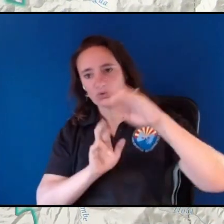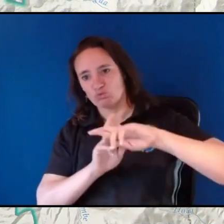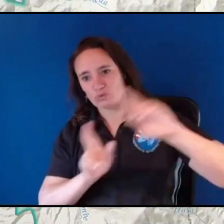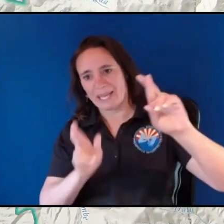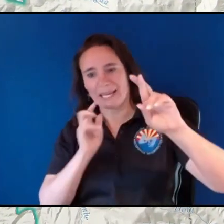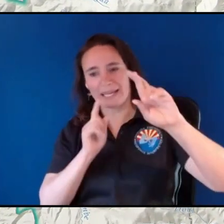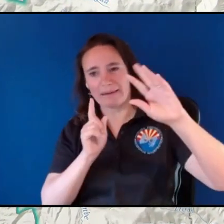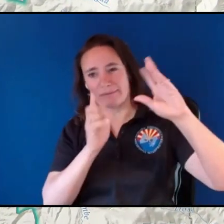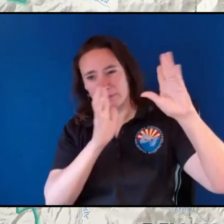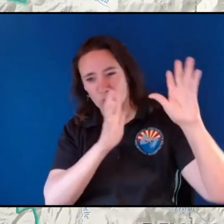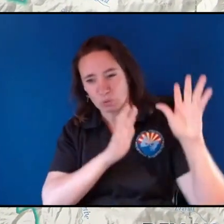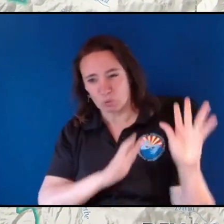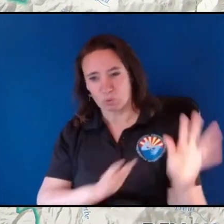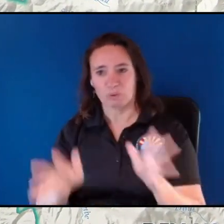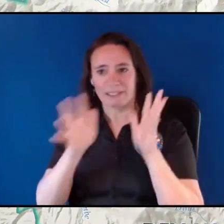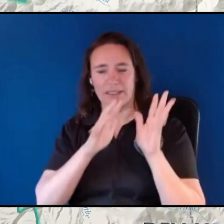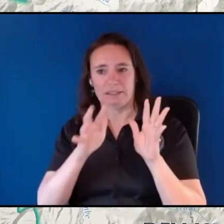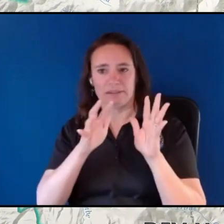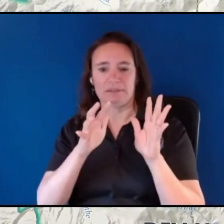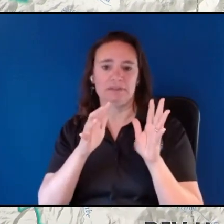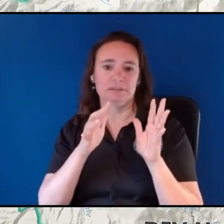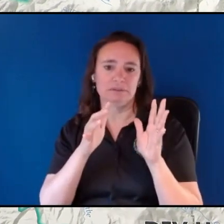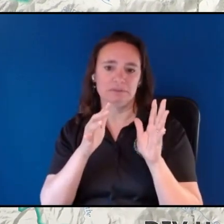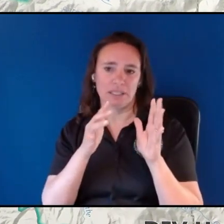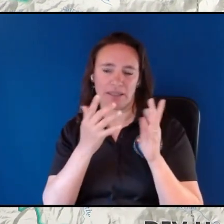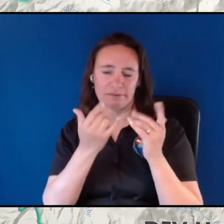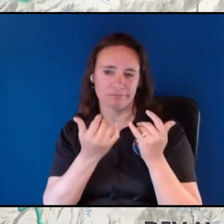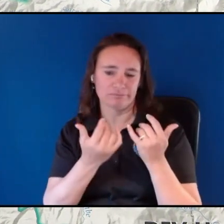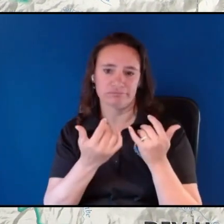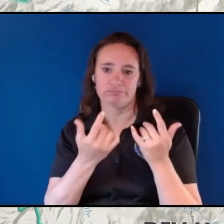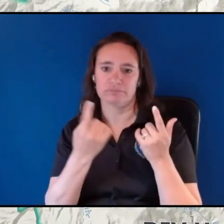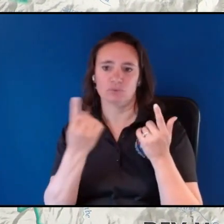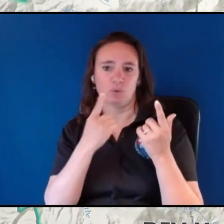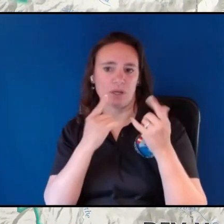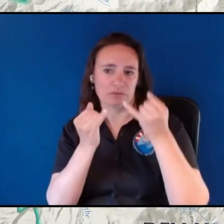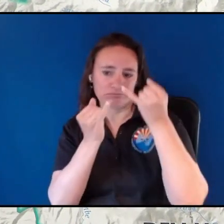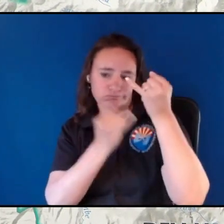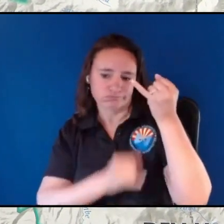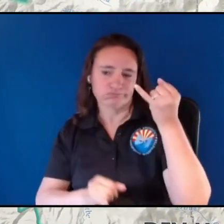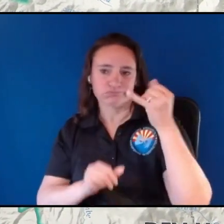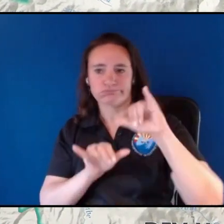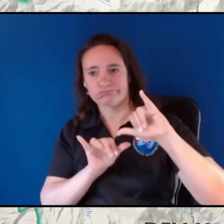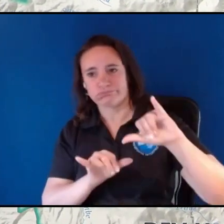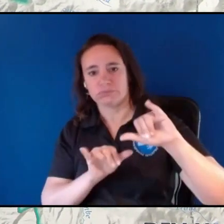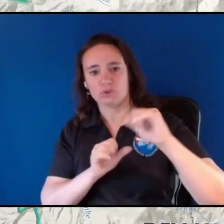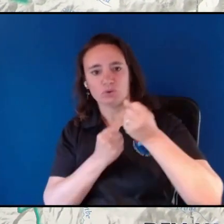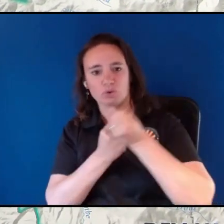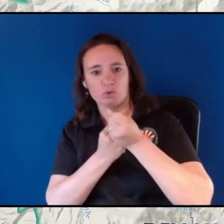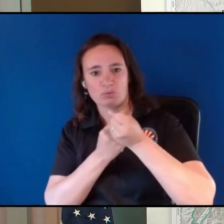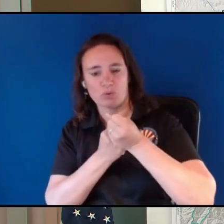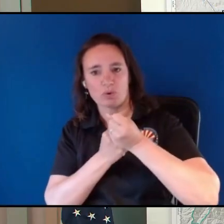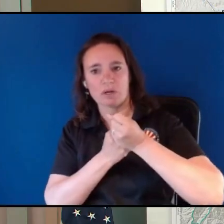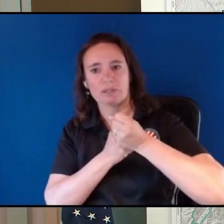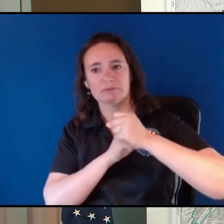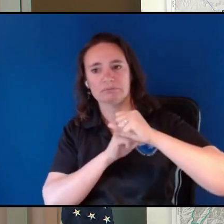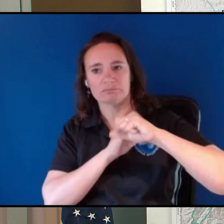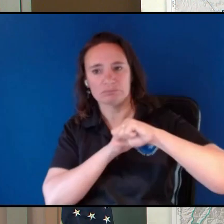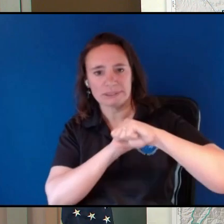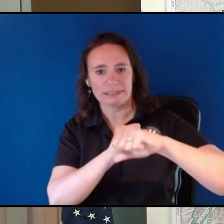that fire we get those adverse winds we'll have those containment lines in to support and protect the communities.